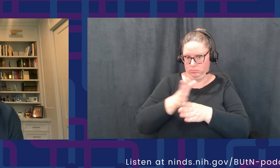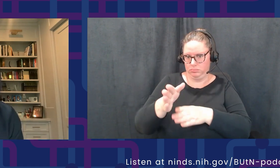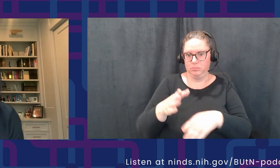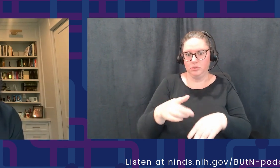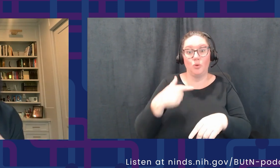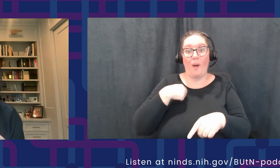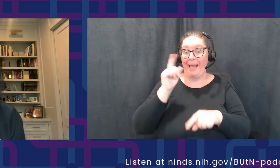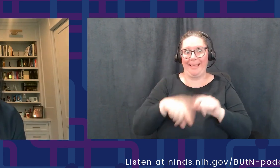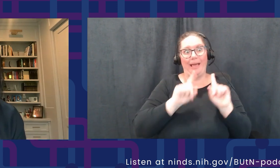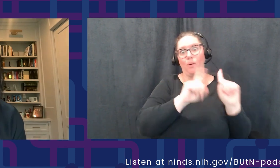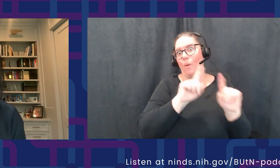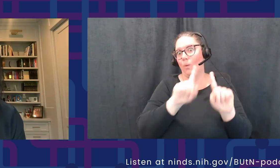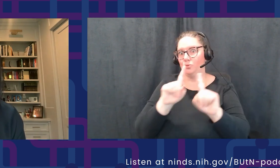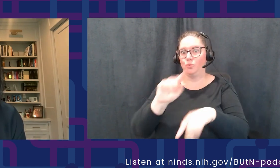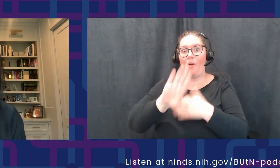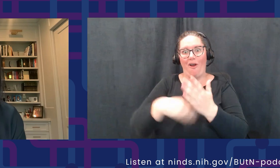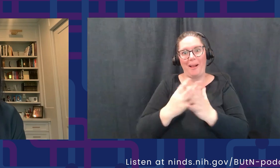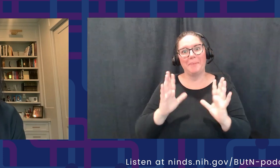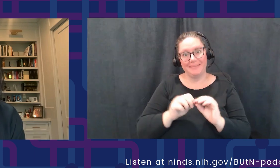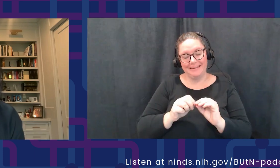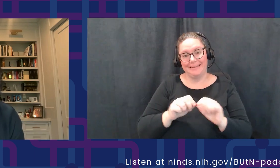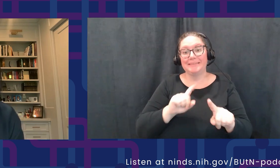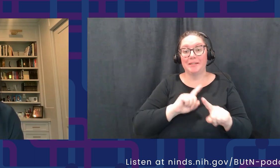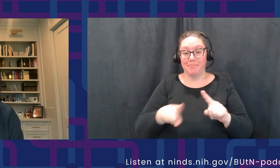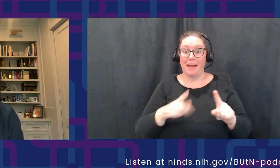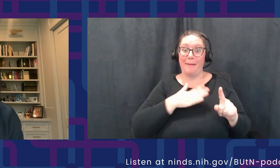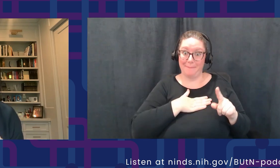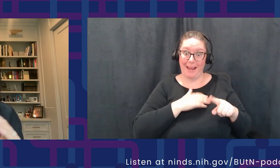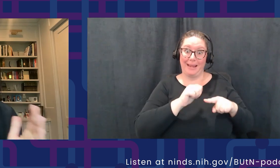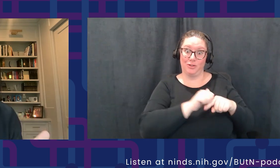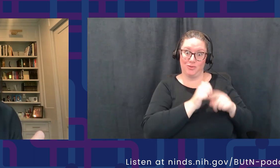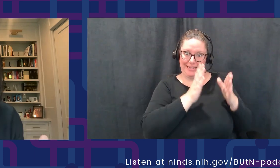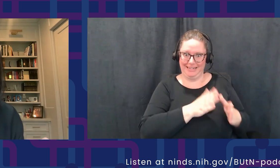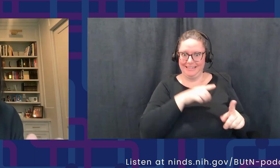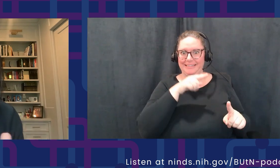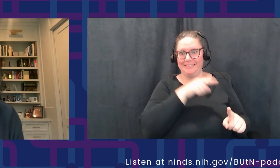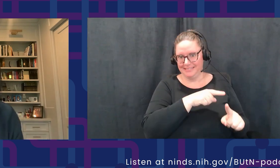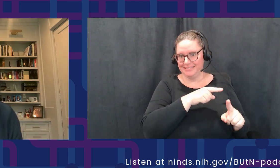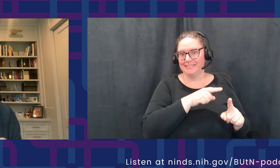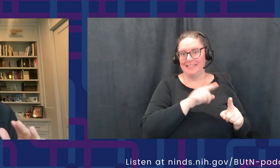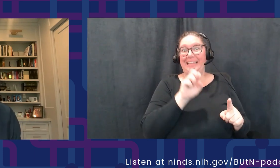So I cannot go to all the meeting, but I can assure you my trainees are even